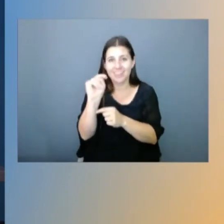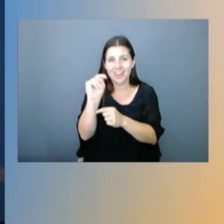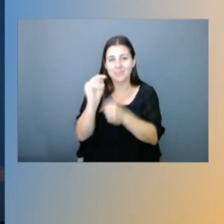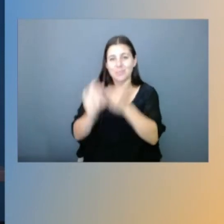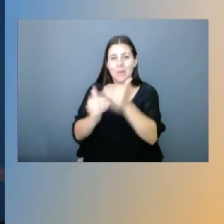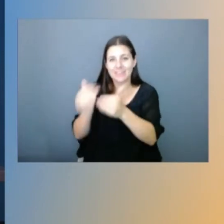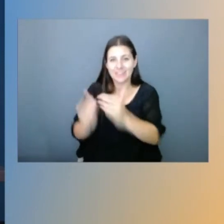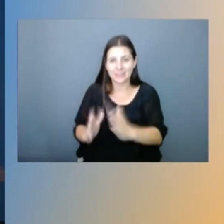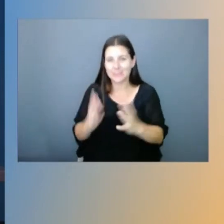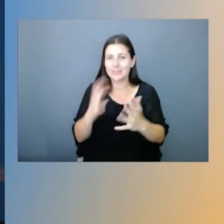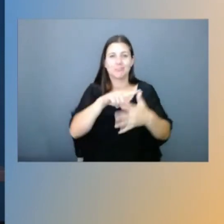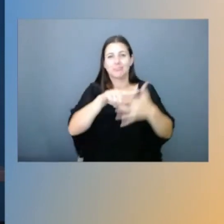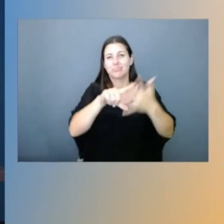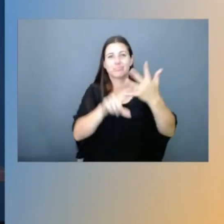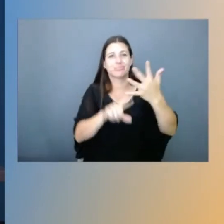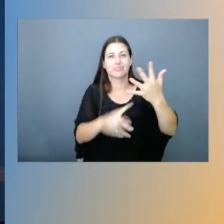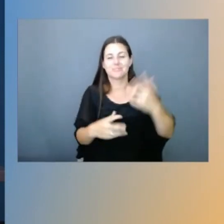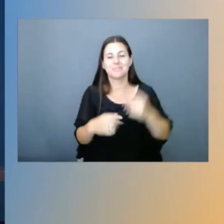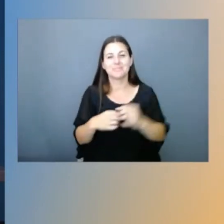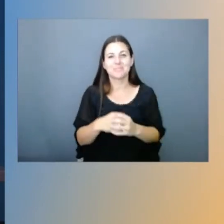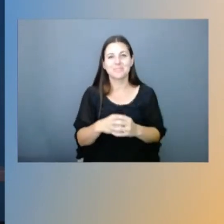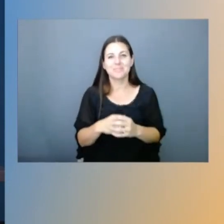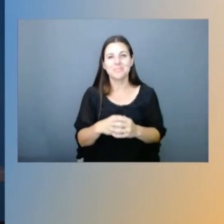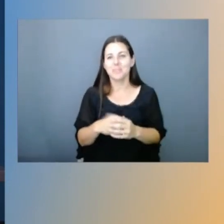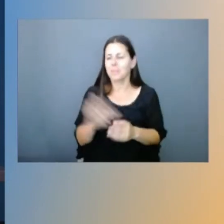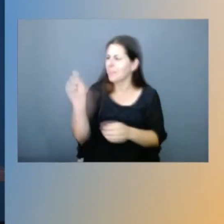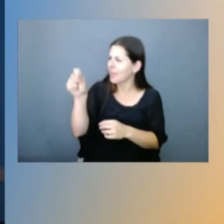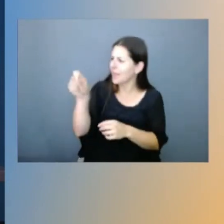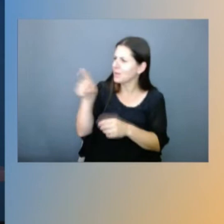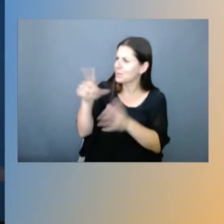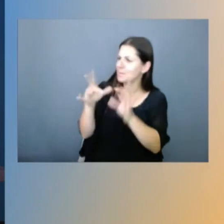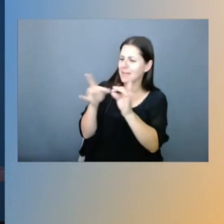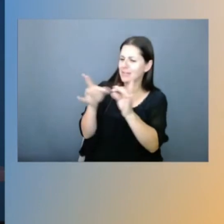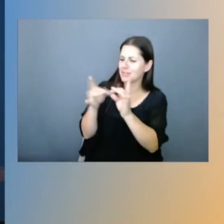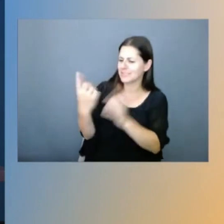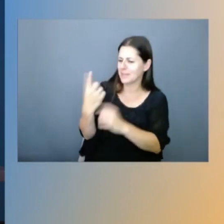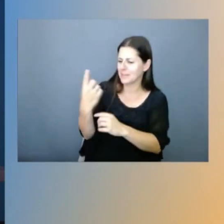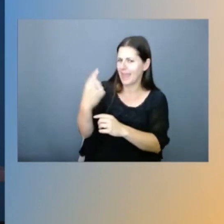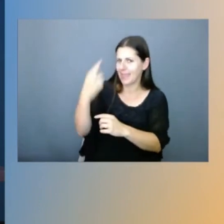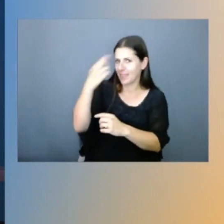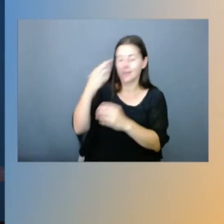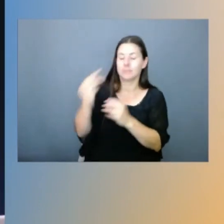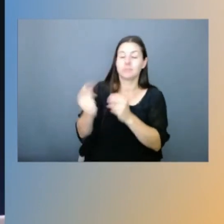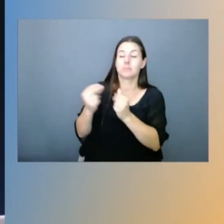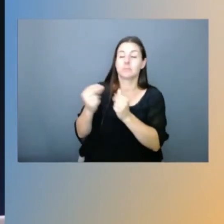Yeah, and you also mentioned something and I feel like we almost go too quick over this, but, you know,